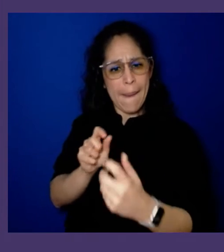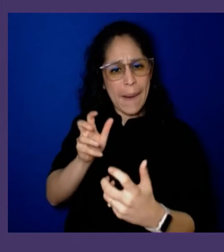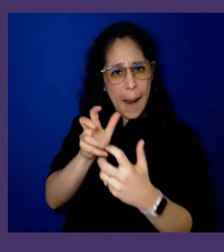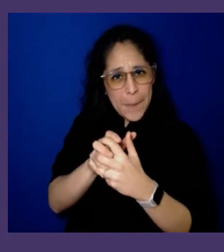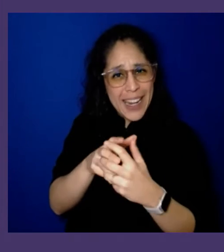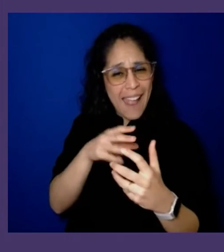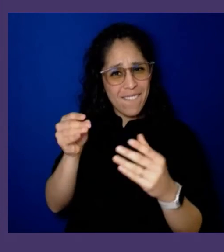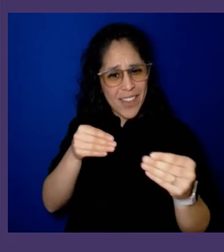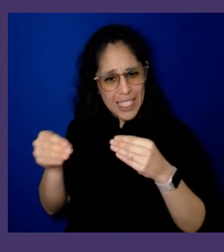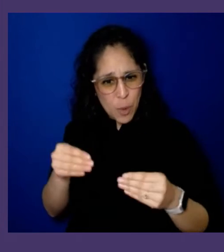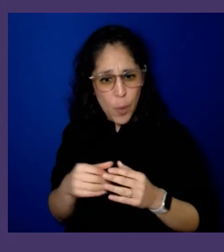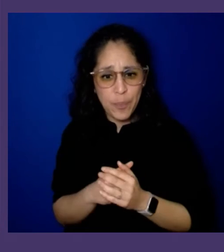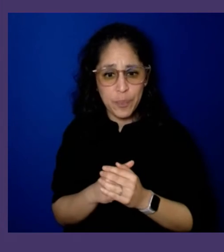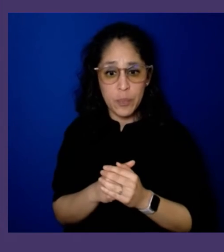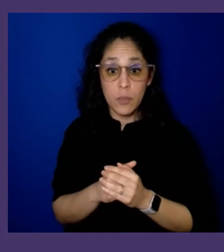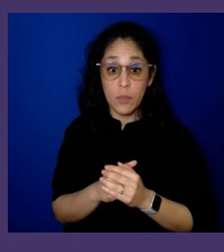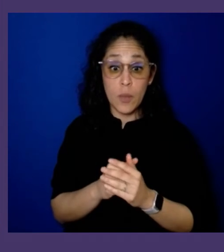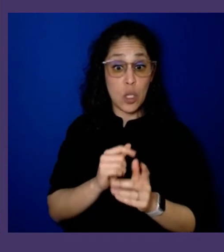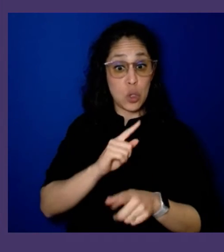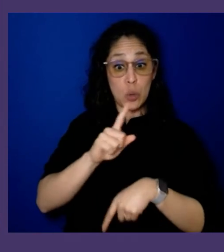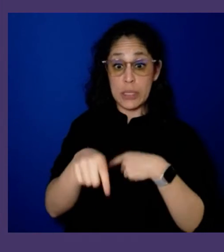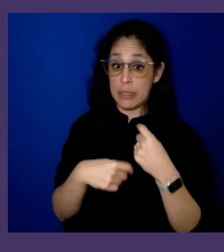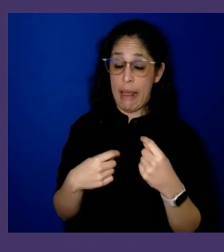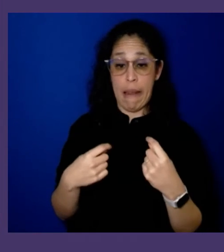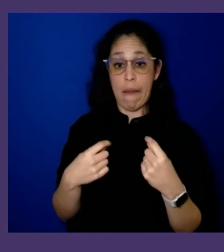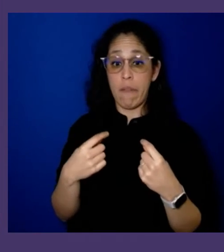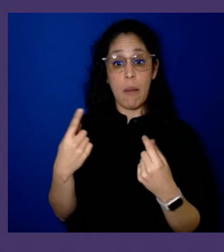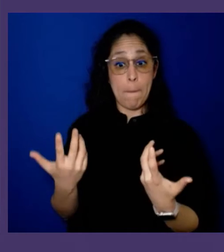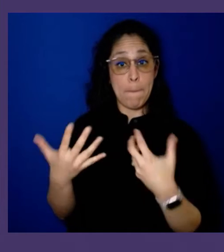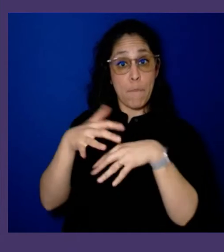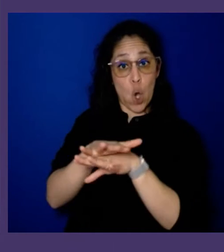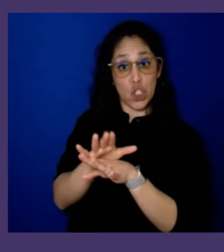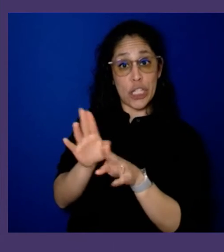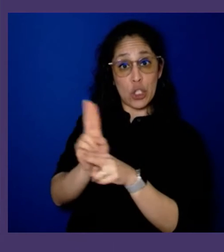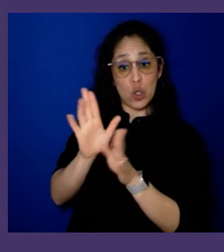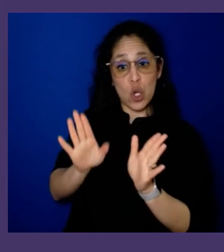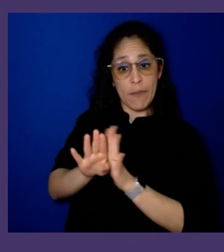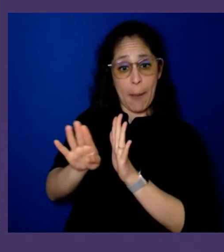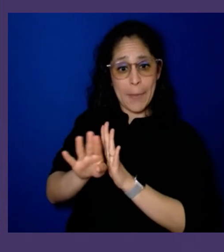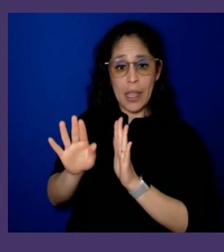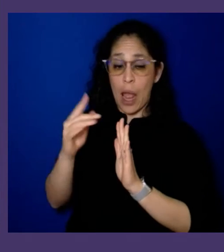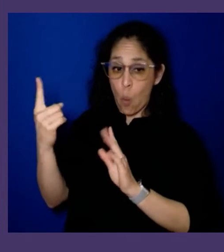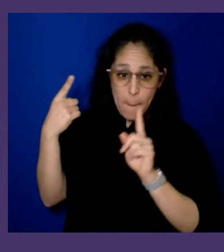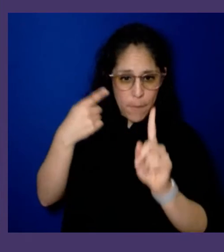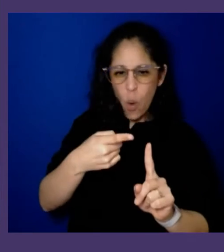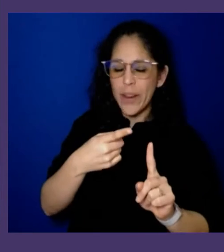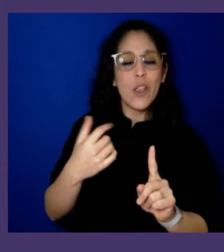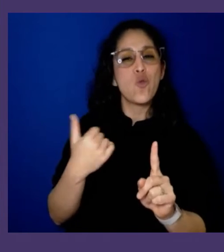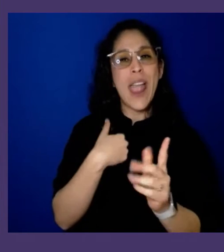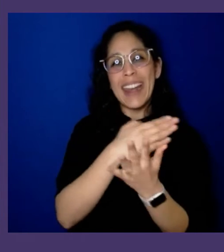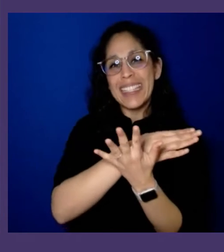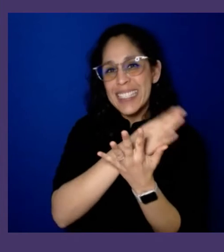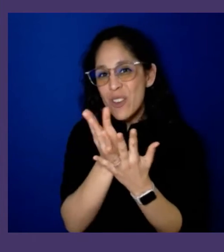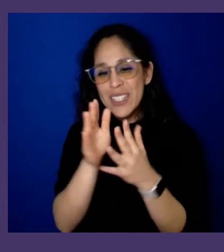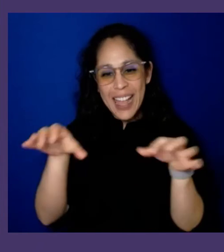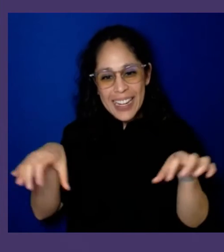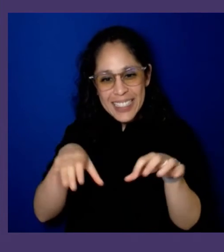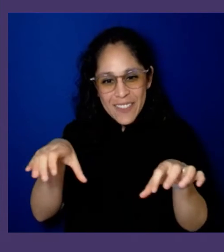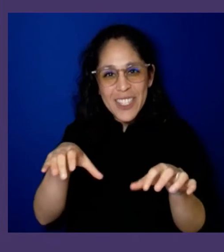a single point in the product development process, we've set up a series of activities throughout to learn from and build with them.